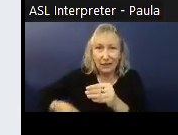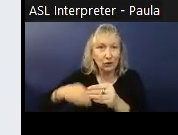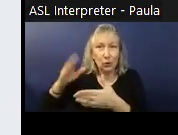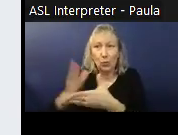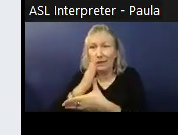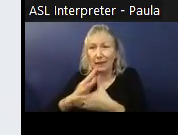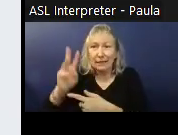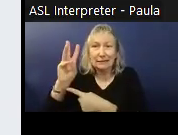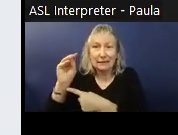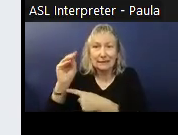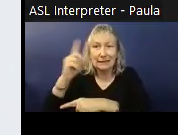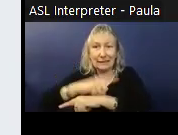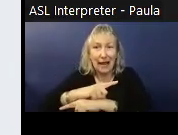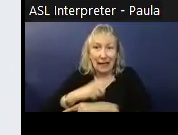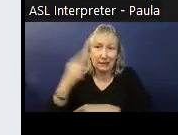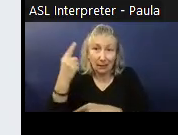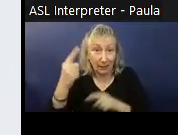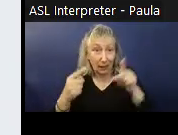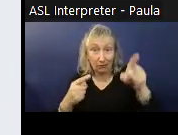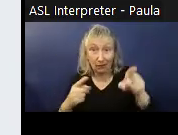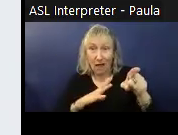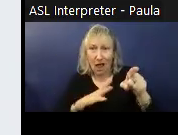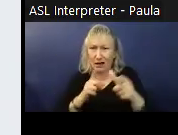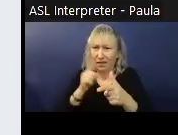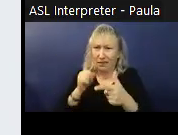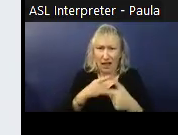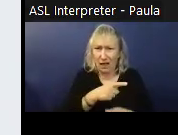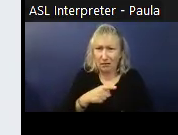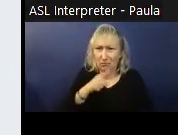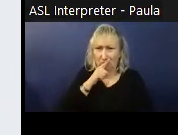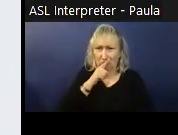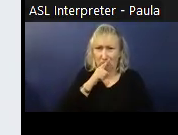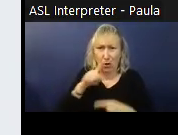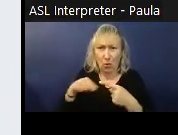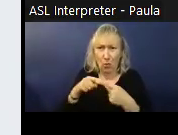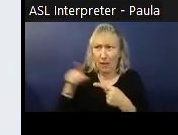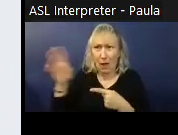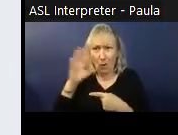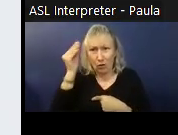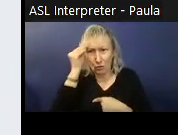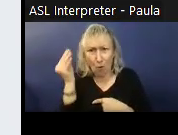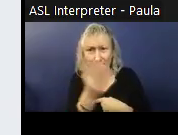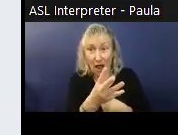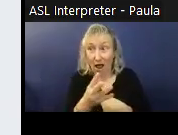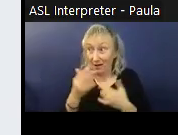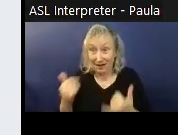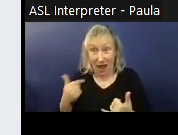But then there's nothing in there that says when that notification will occur. And we're, we're running into scenarios now where